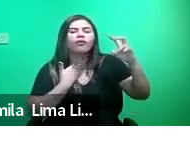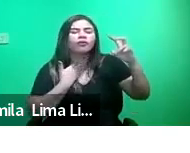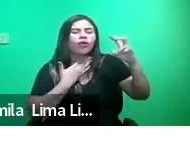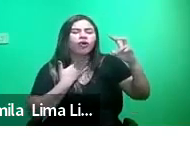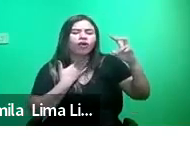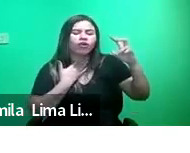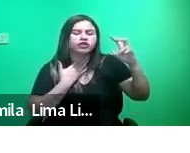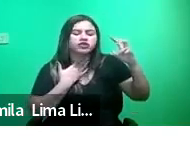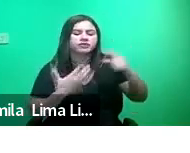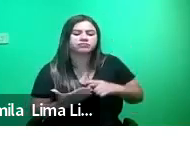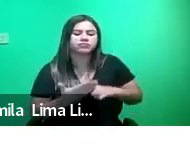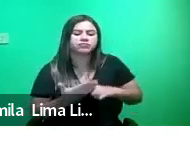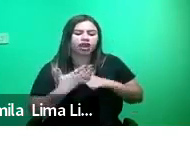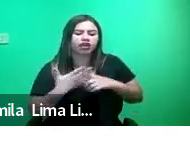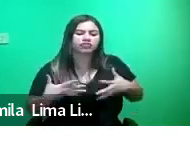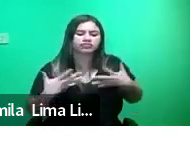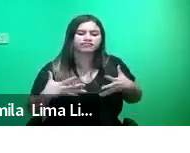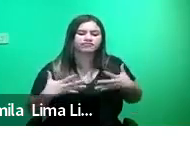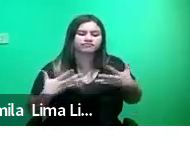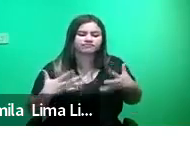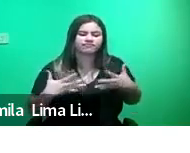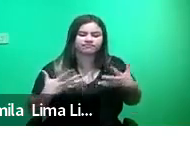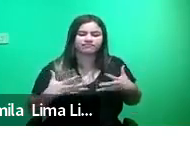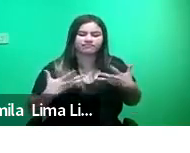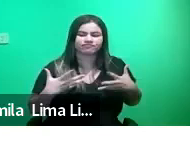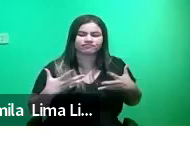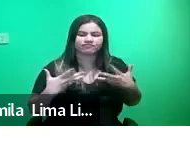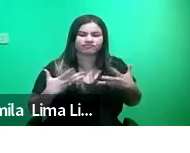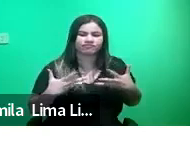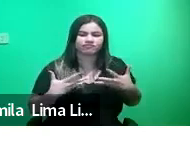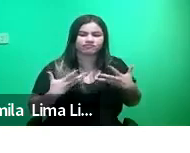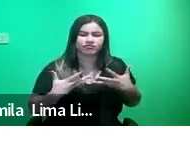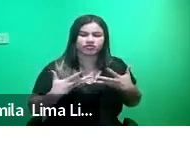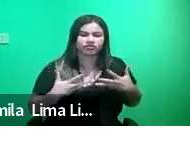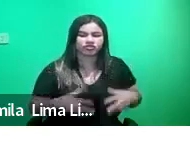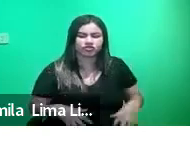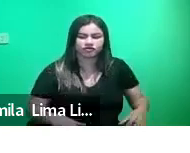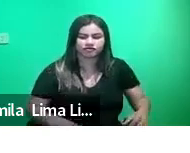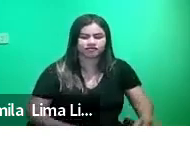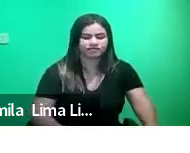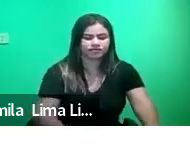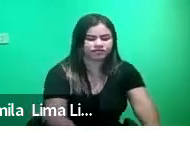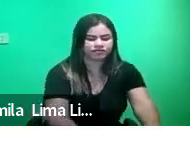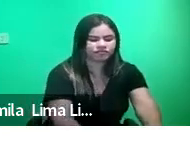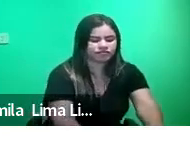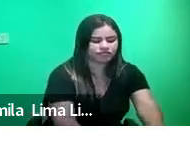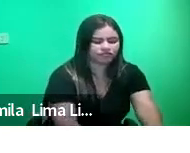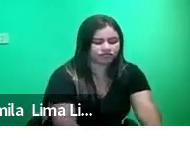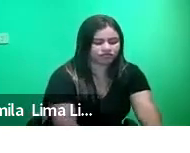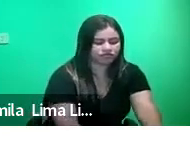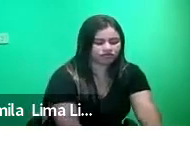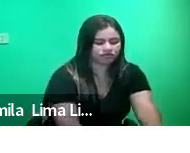nds of ds of stimuli of stimuli, , that the theory of that the theory of conditioned reflex es talk es talk about